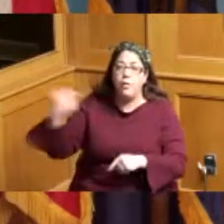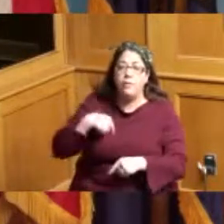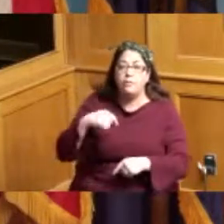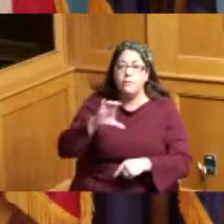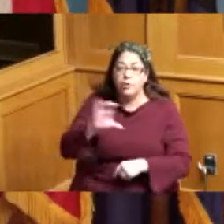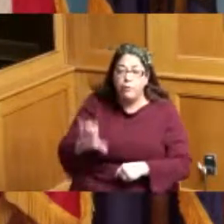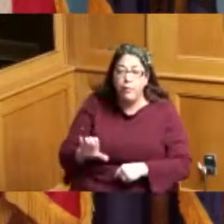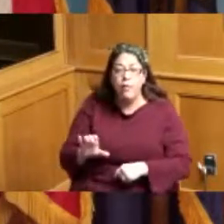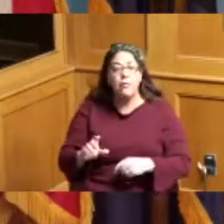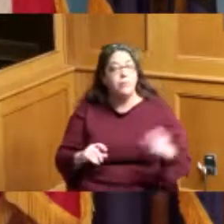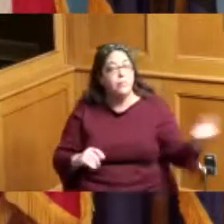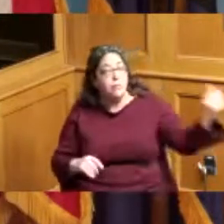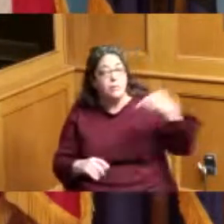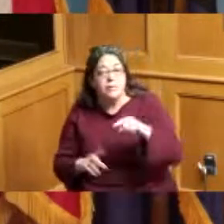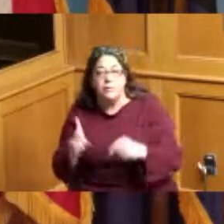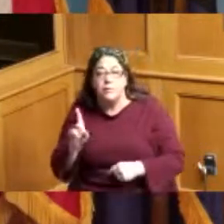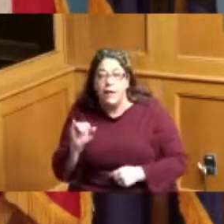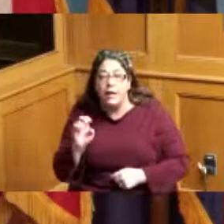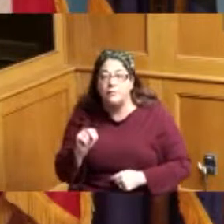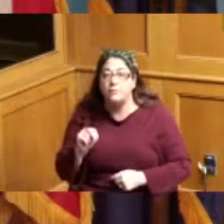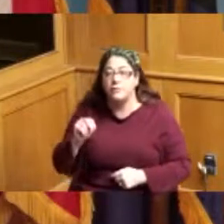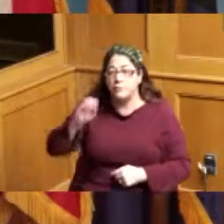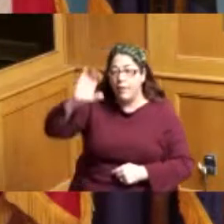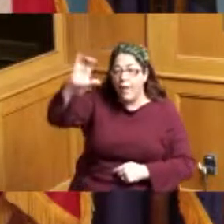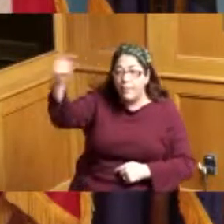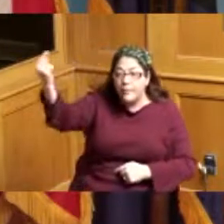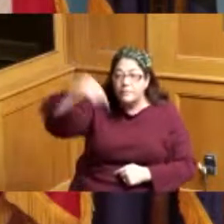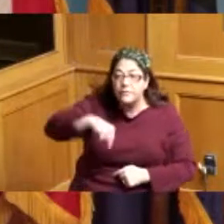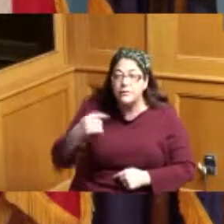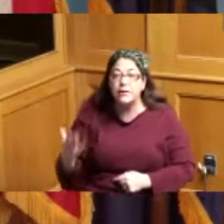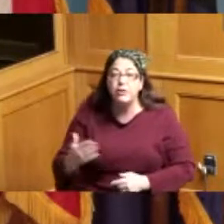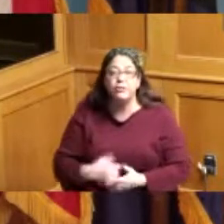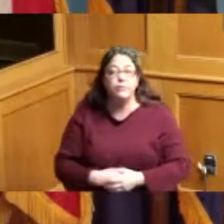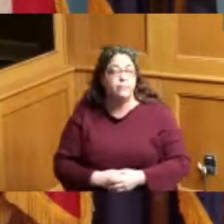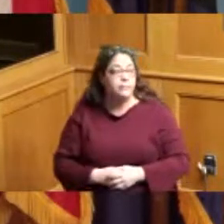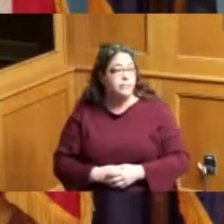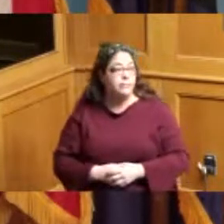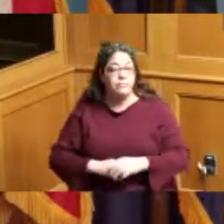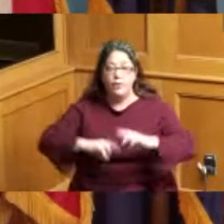talking about coming from Dayton Columbus they're ready to you know book a weekend